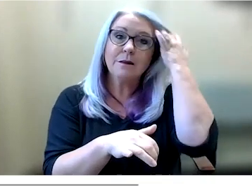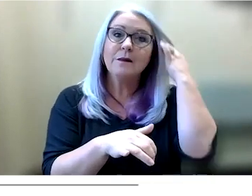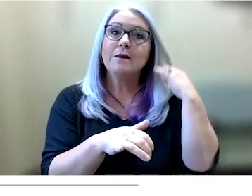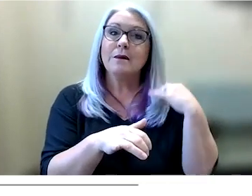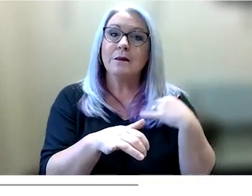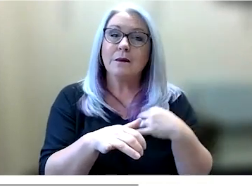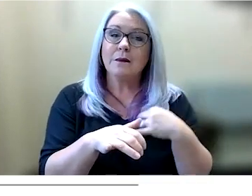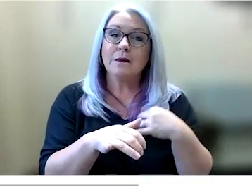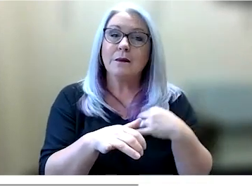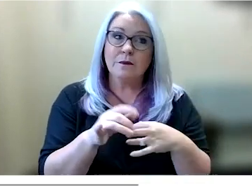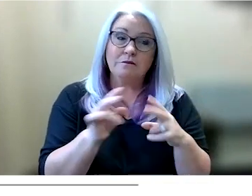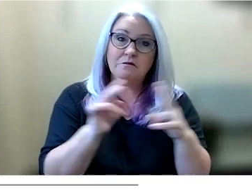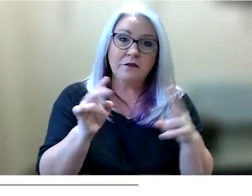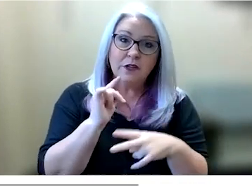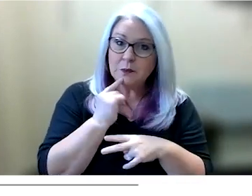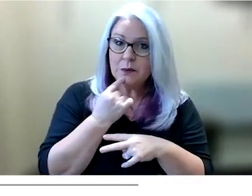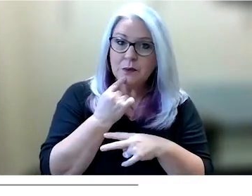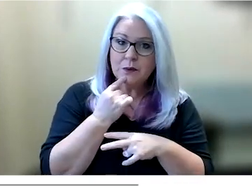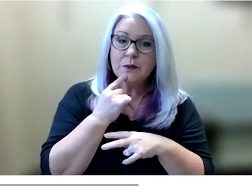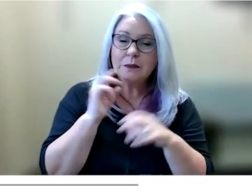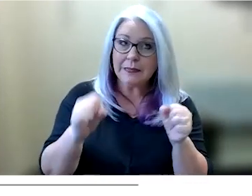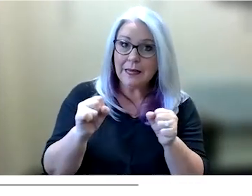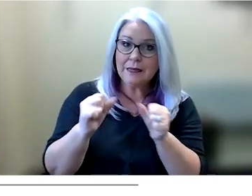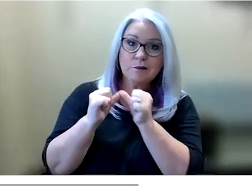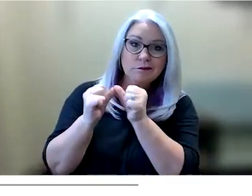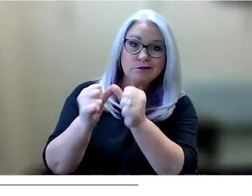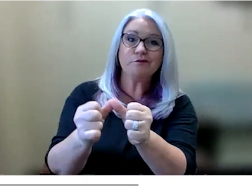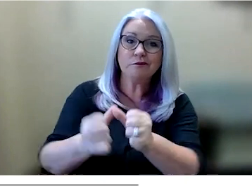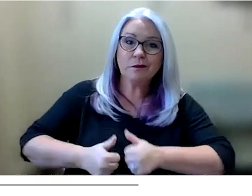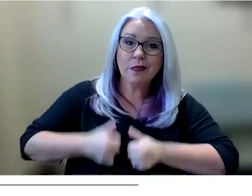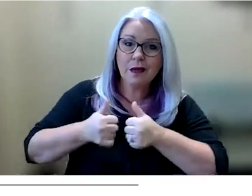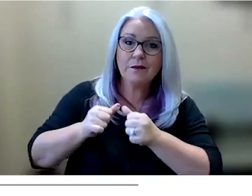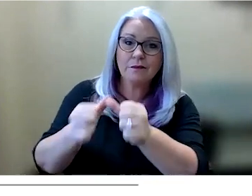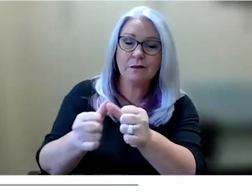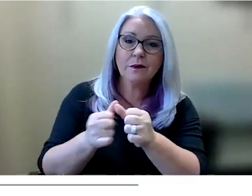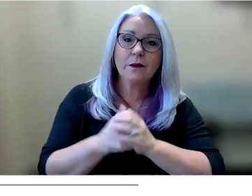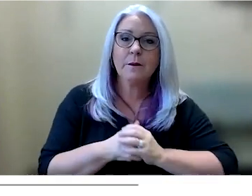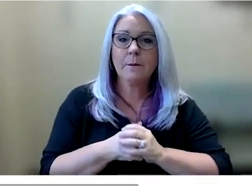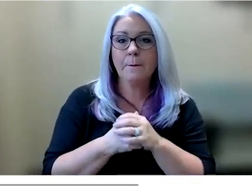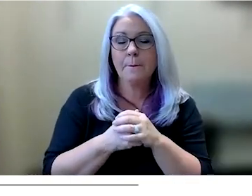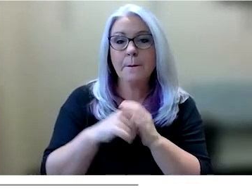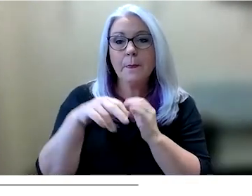severe and generally lifelong. Another is postural